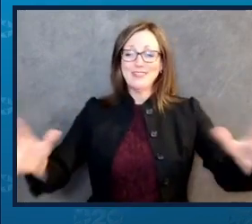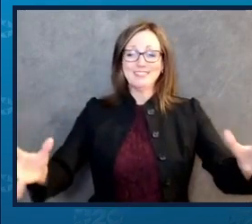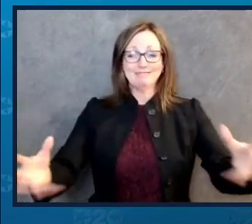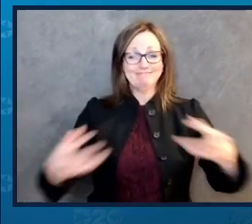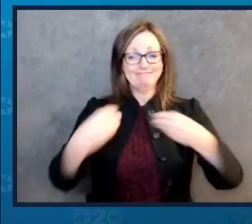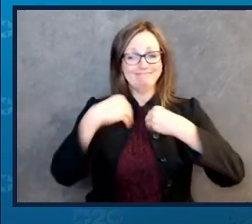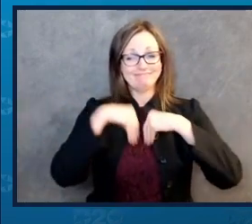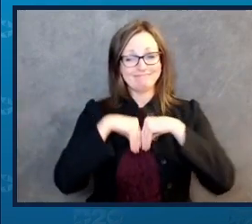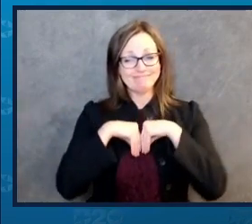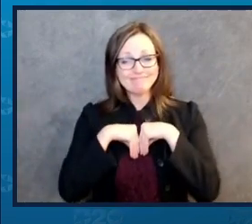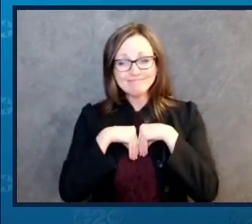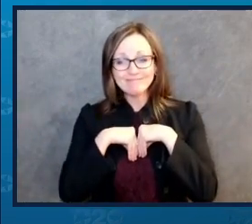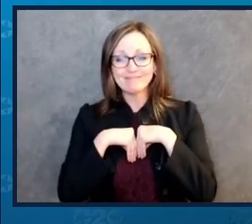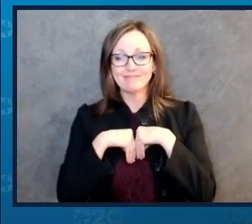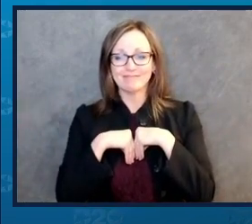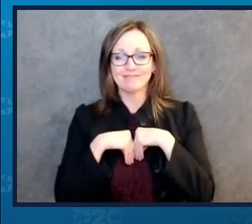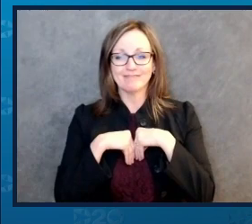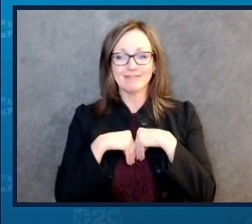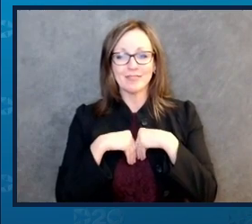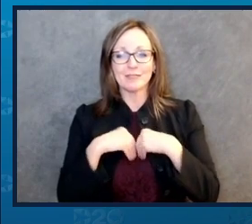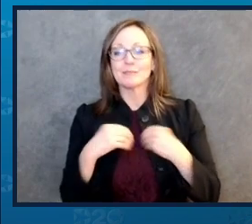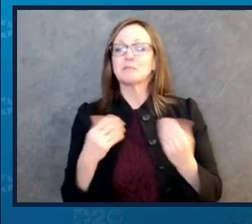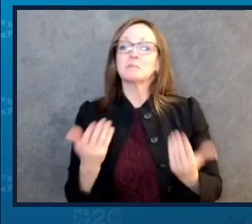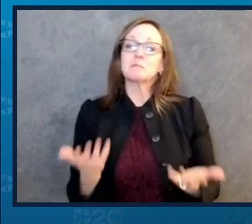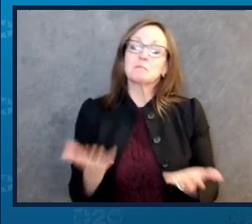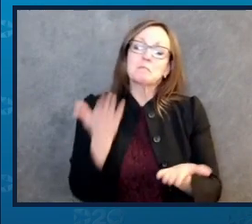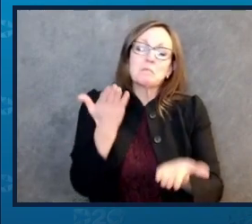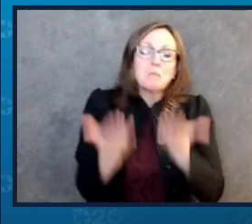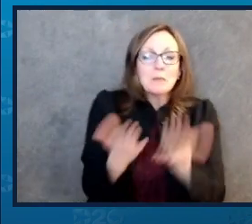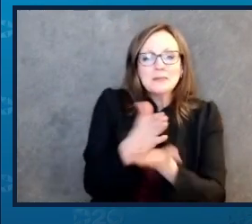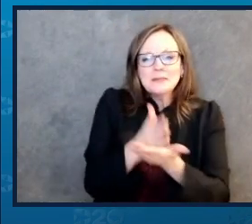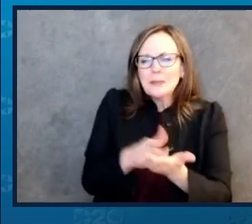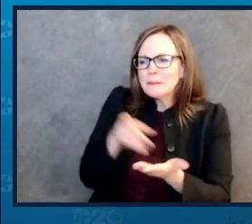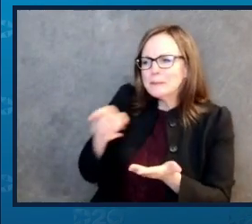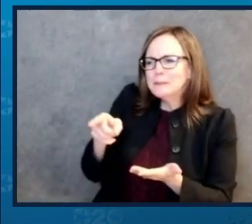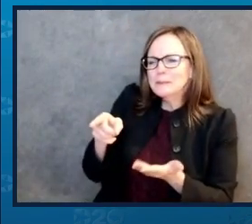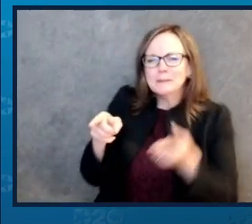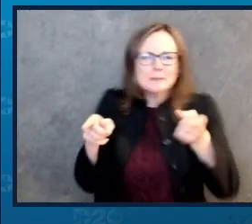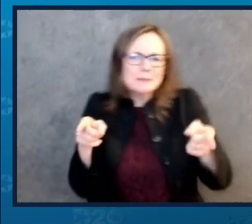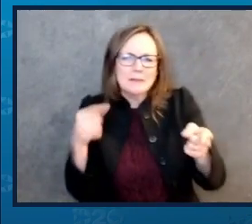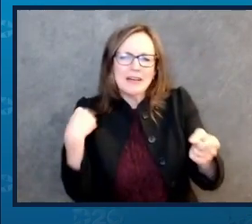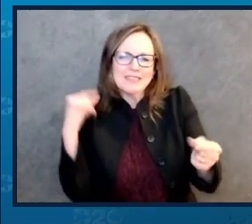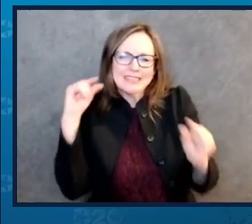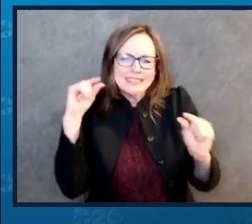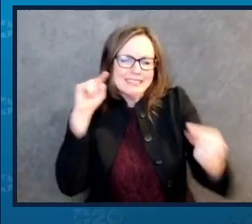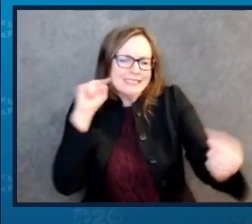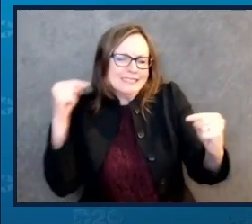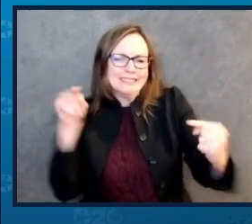UNITED BY THE FUNDAMENTAL BELIEF